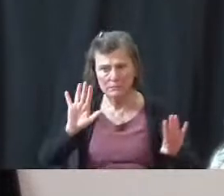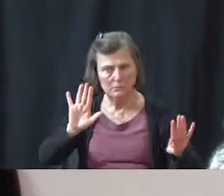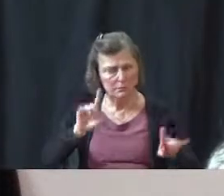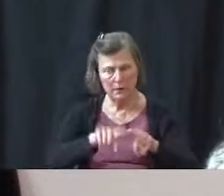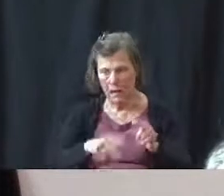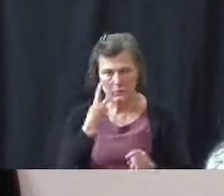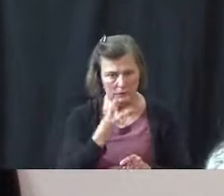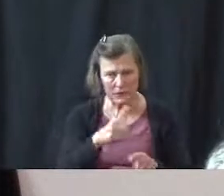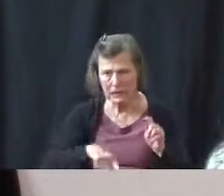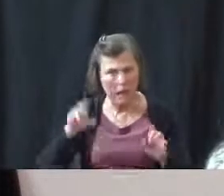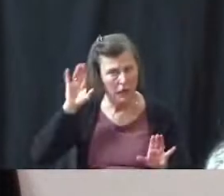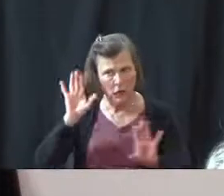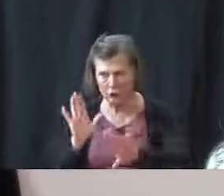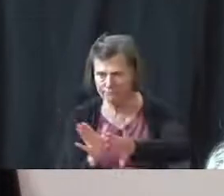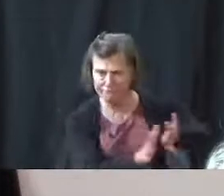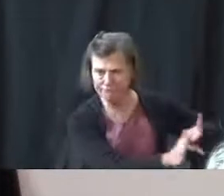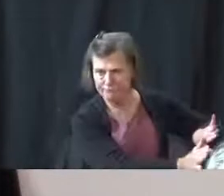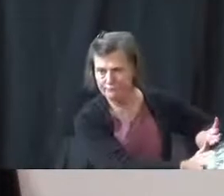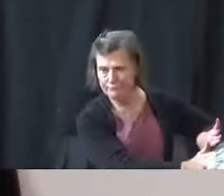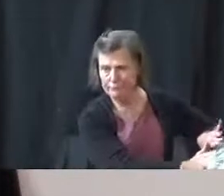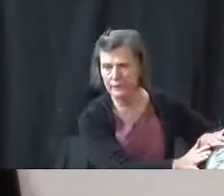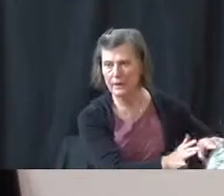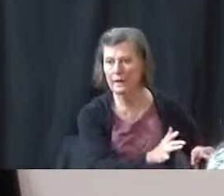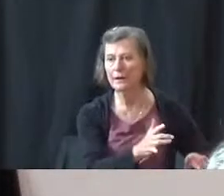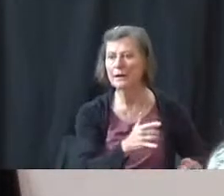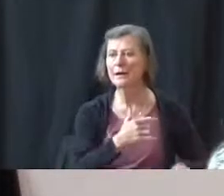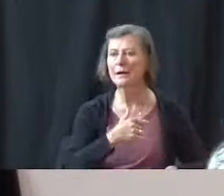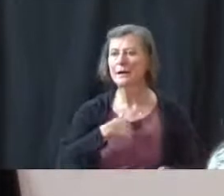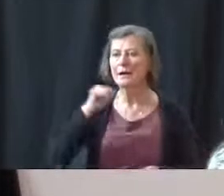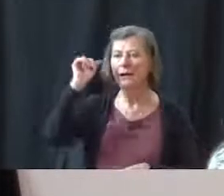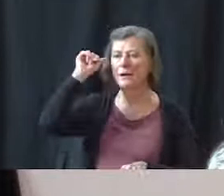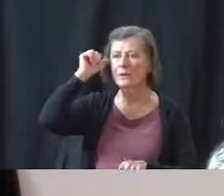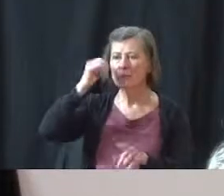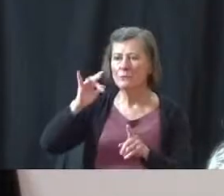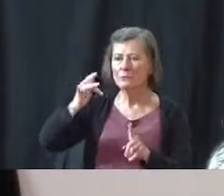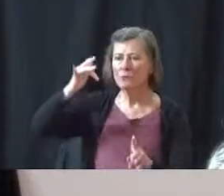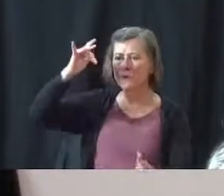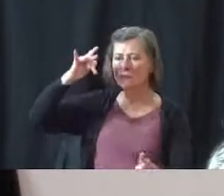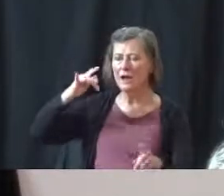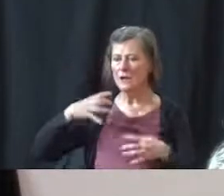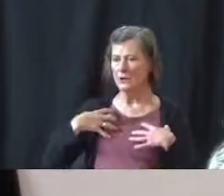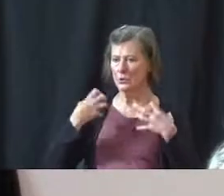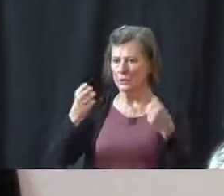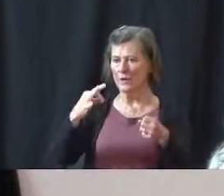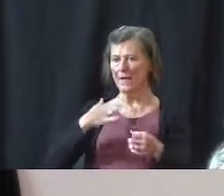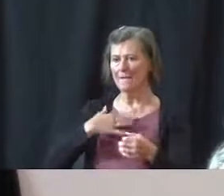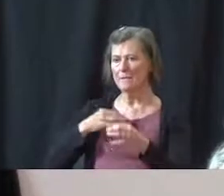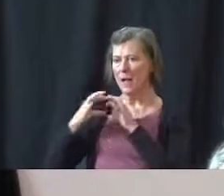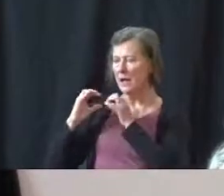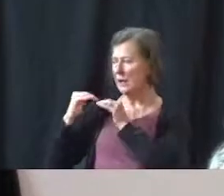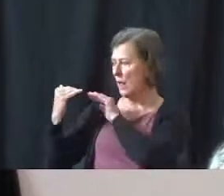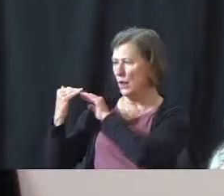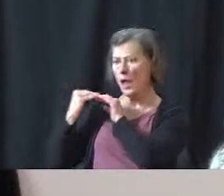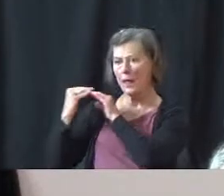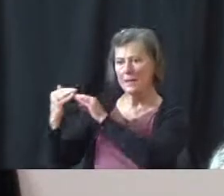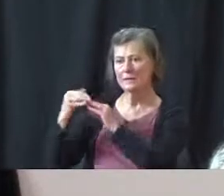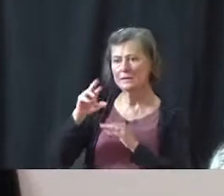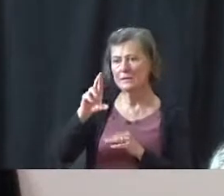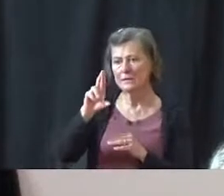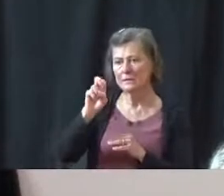So, I remember the shining moral courage of my colleague, the Reverend Emory Gillard,